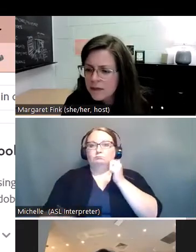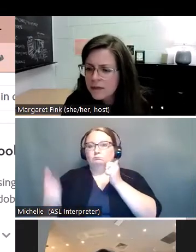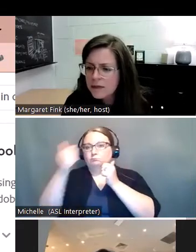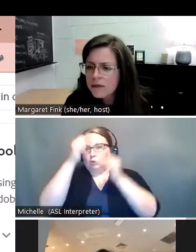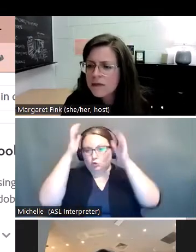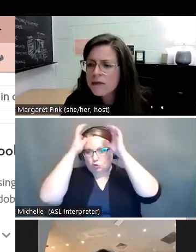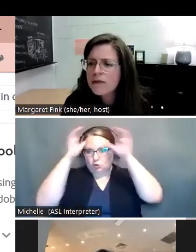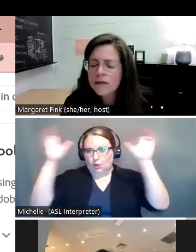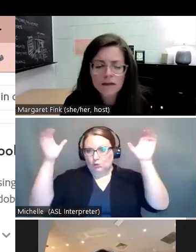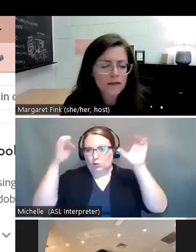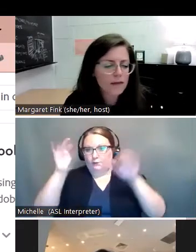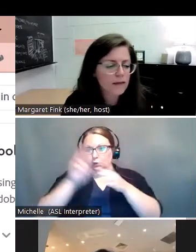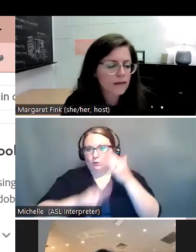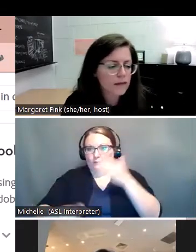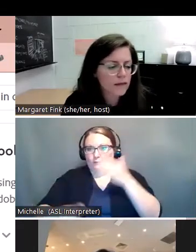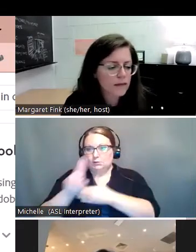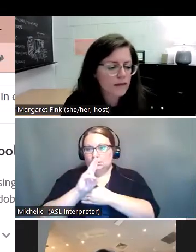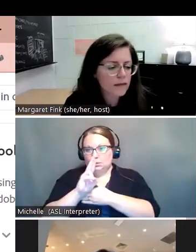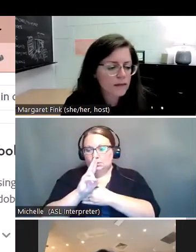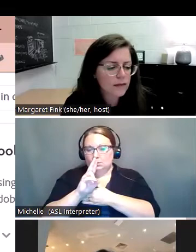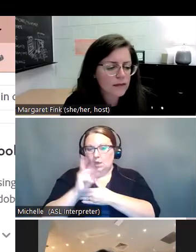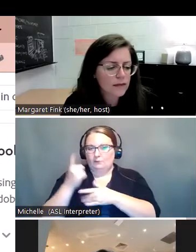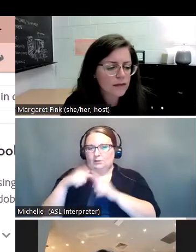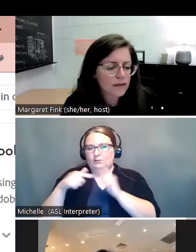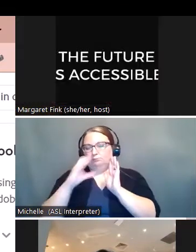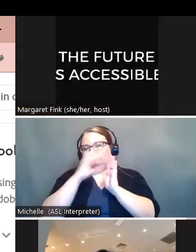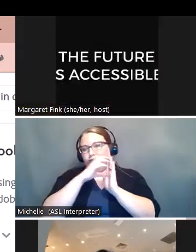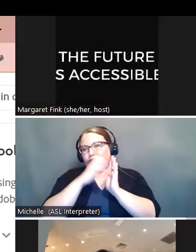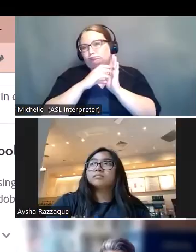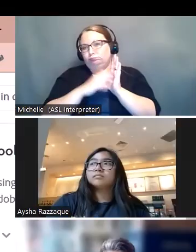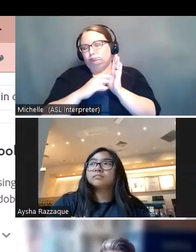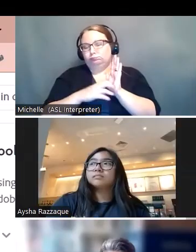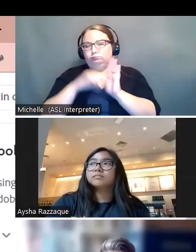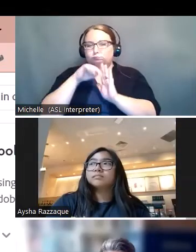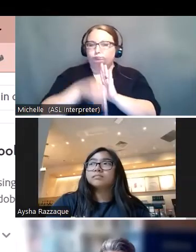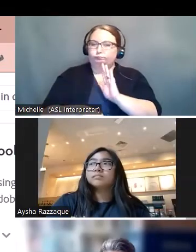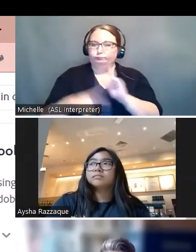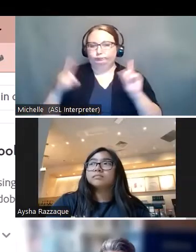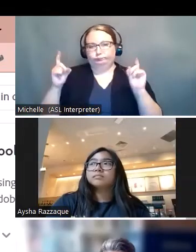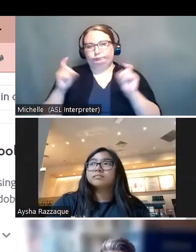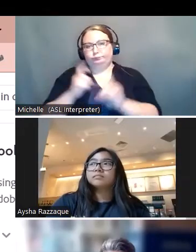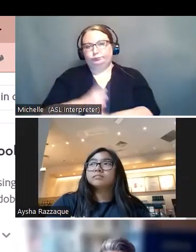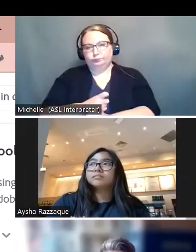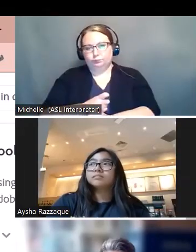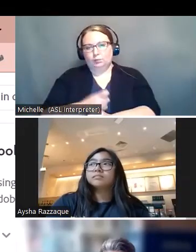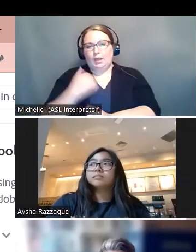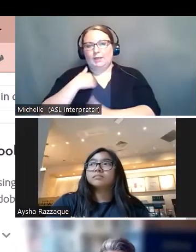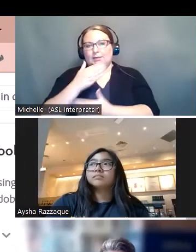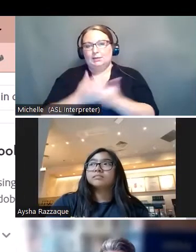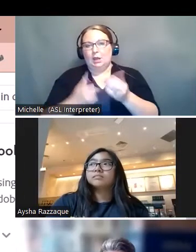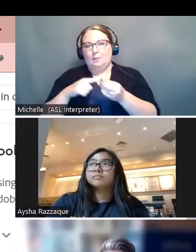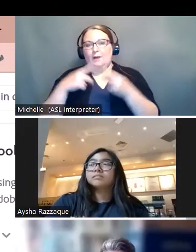And so this has all kinds of sections in it, it's highly elaborate, and it has a section on physical accessibility,